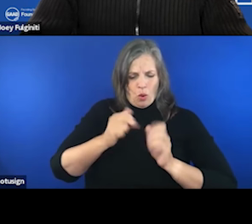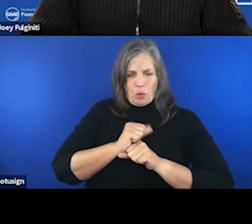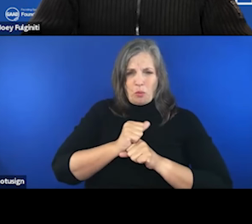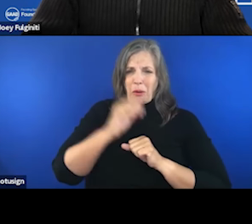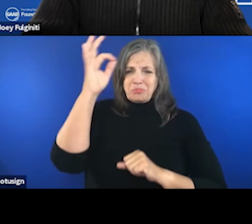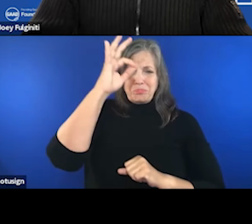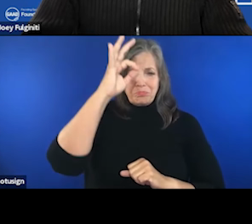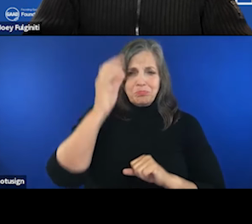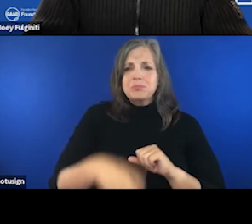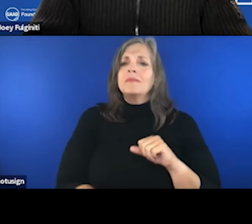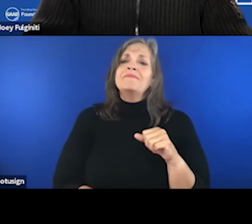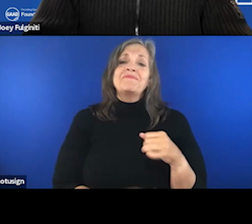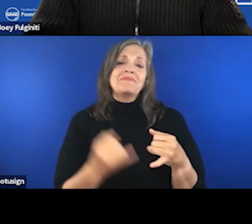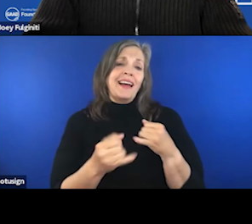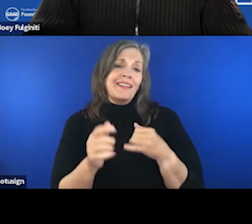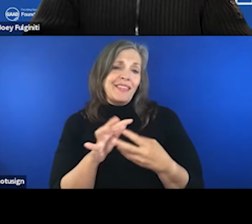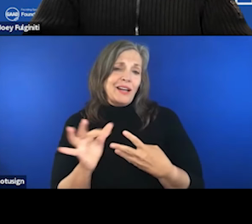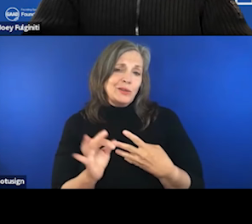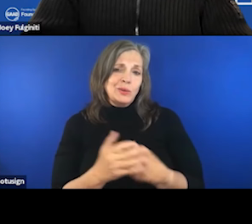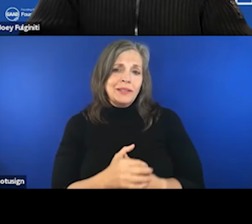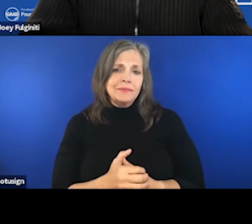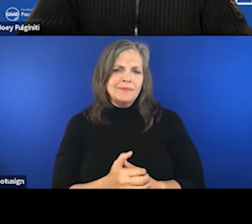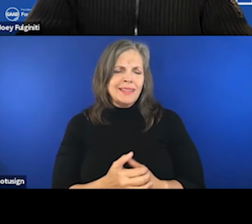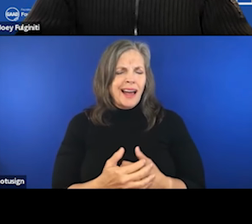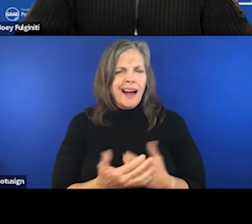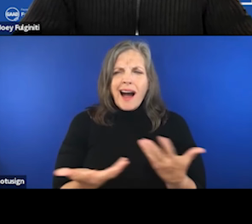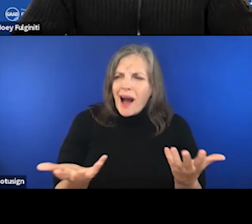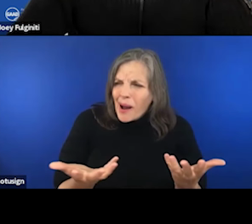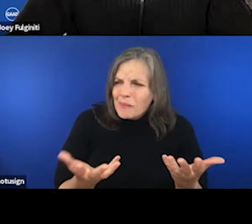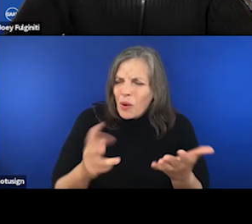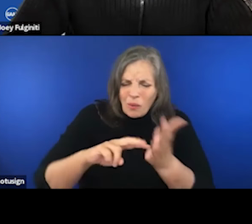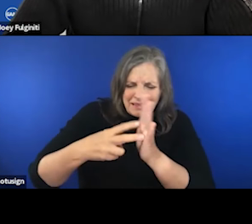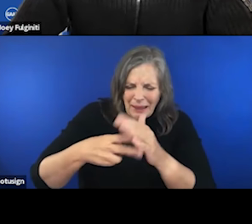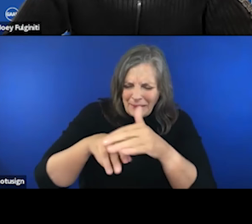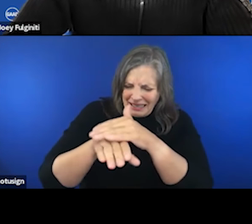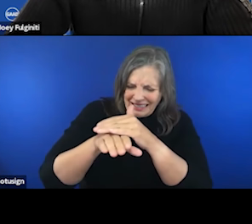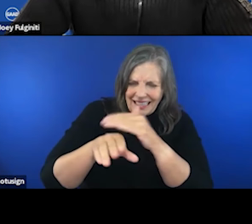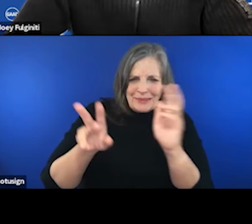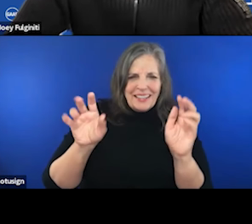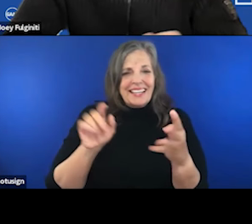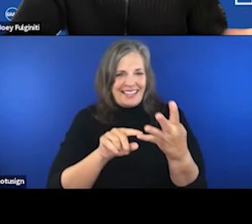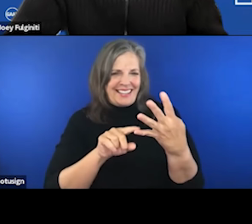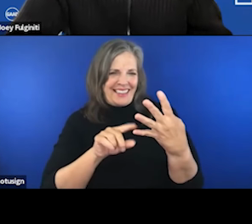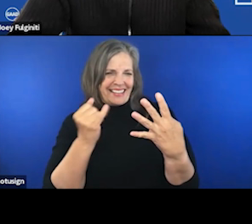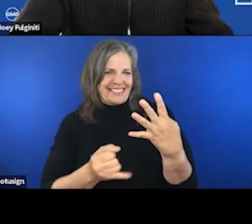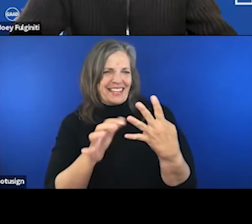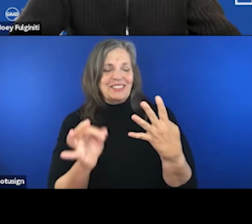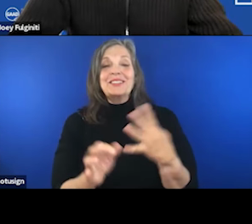the last choice is um what's accessibility and I'm kind of I'm really really glad to